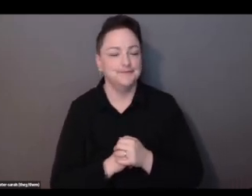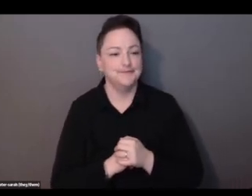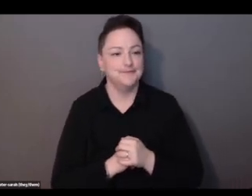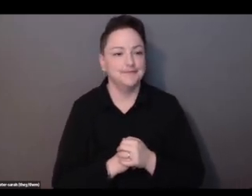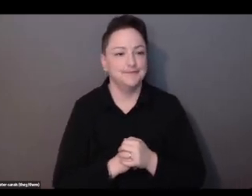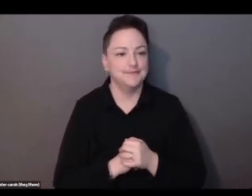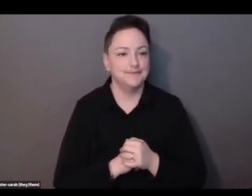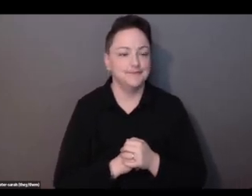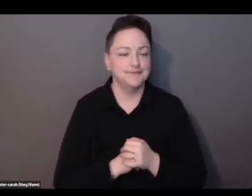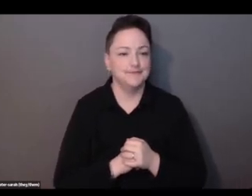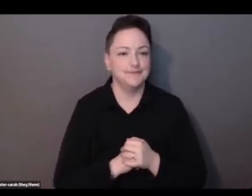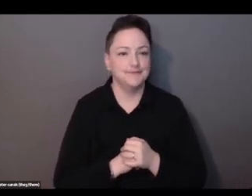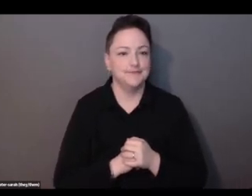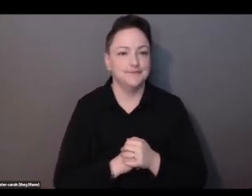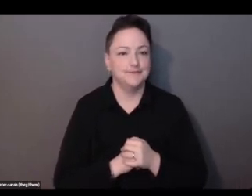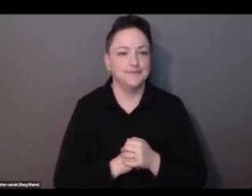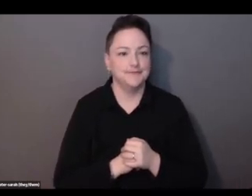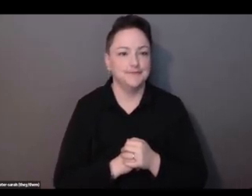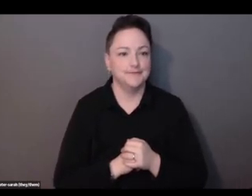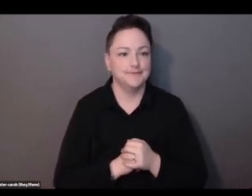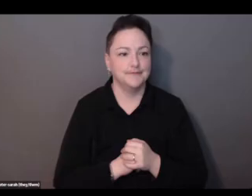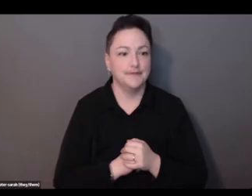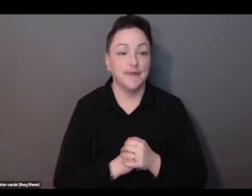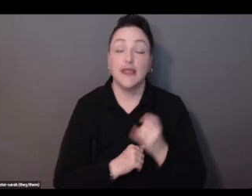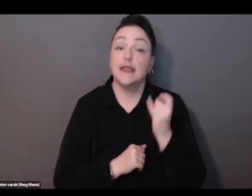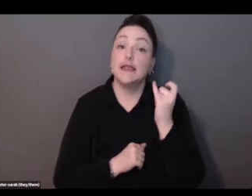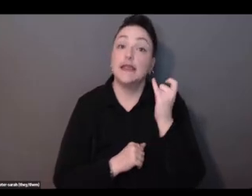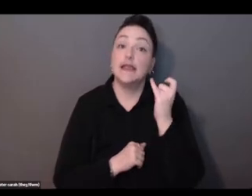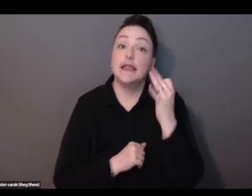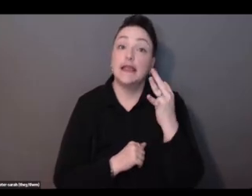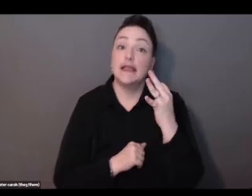If you want to clear your state or filter selections,